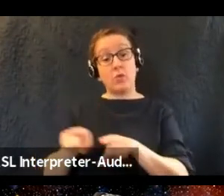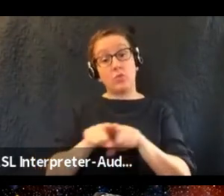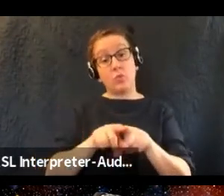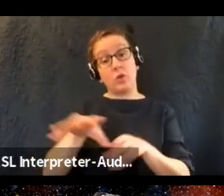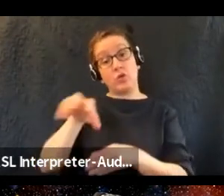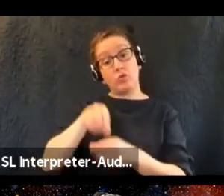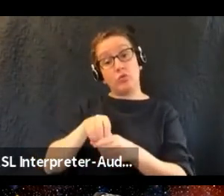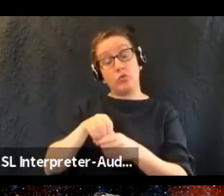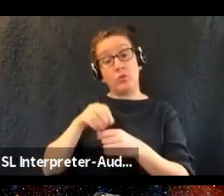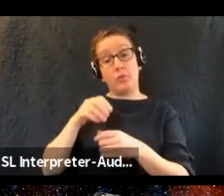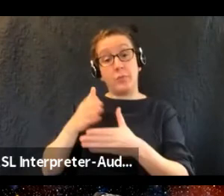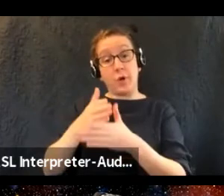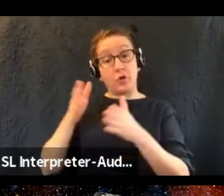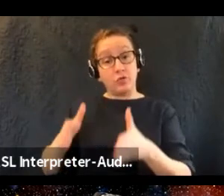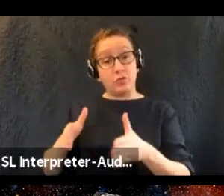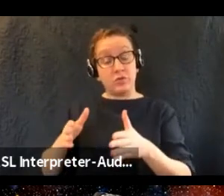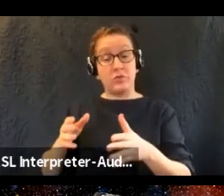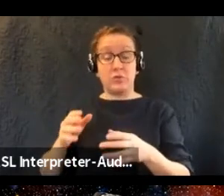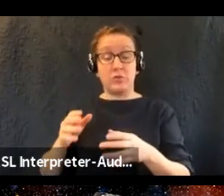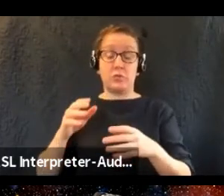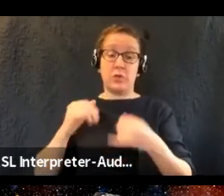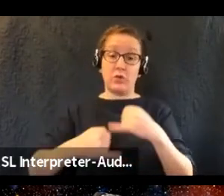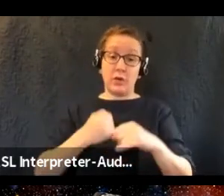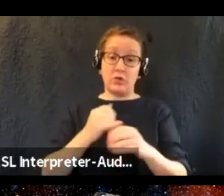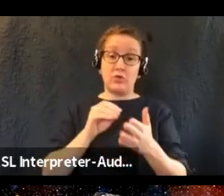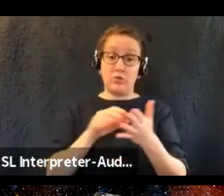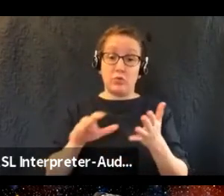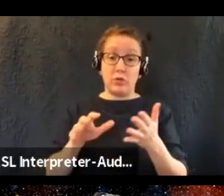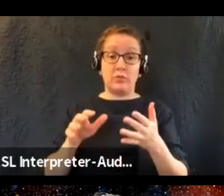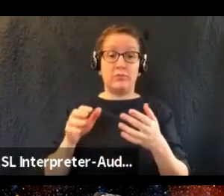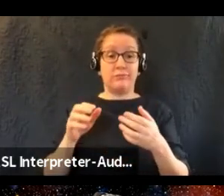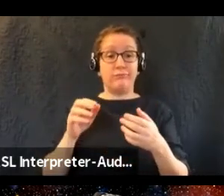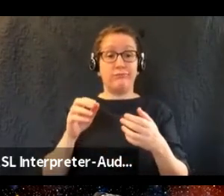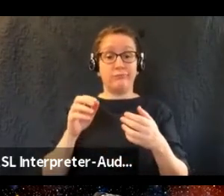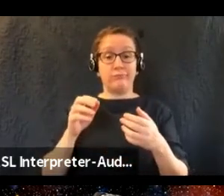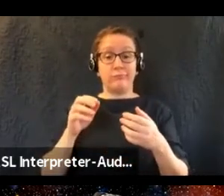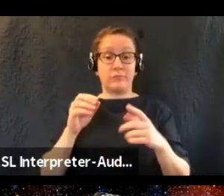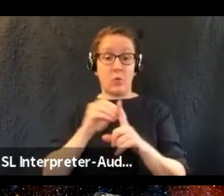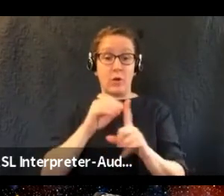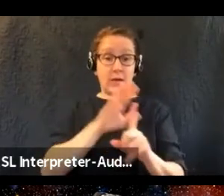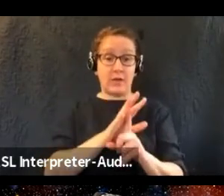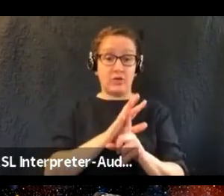So bringing in perhaps either students or folks from the Disability Support Services